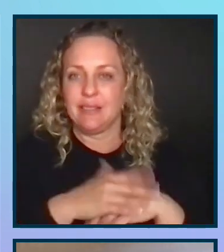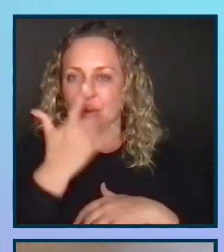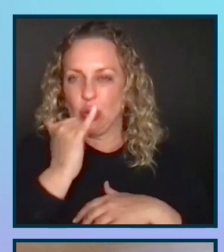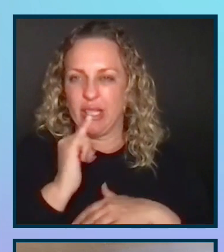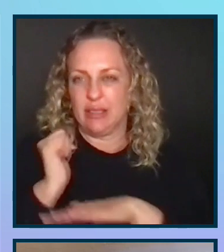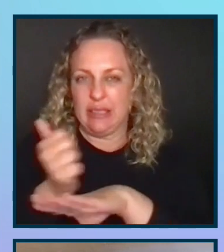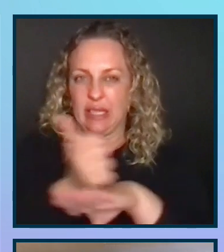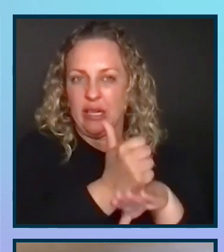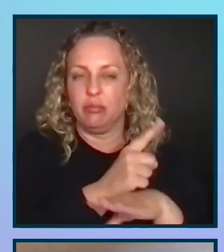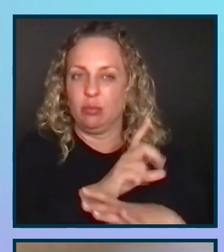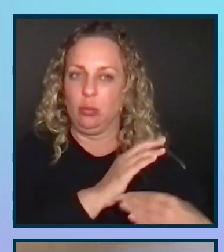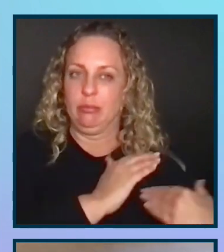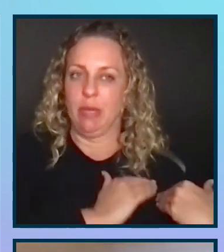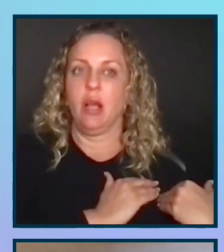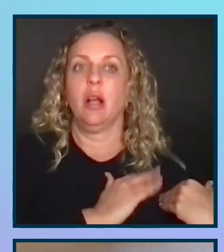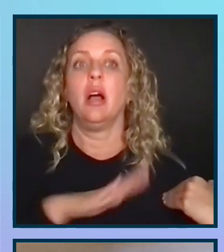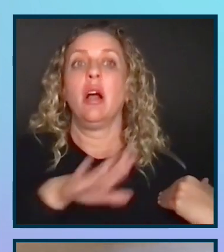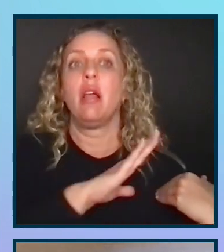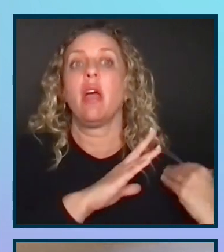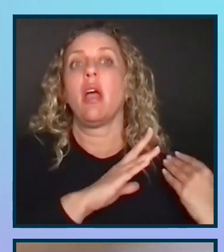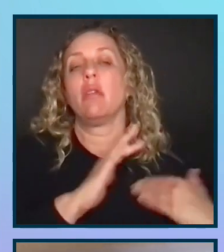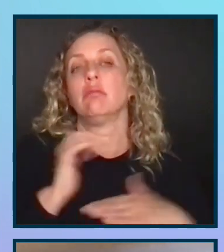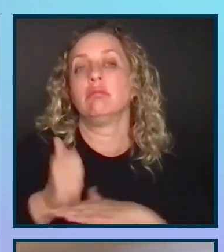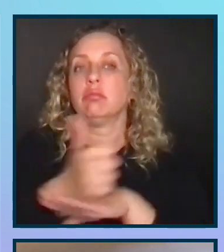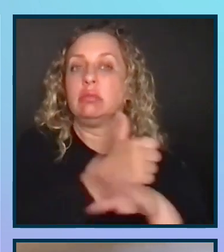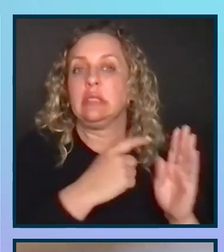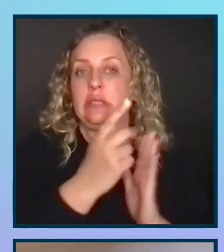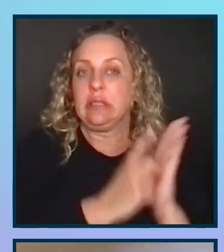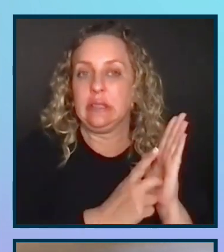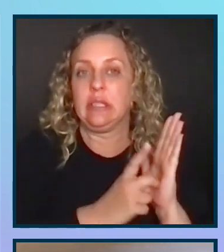Their exhibition design will provide people with low vision